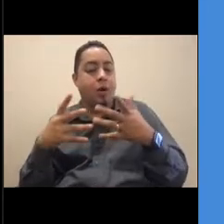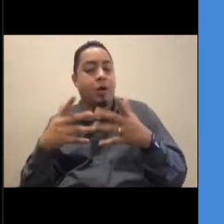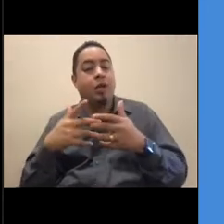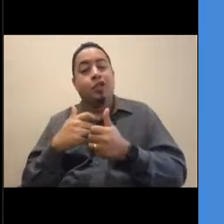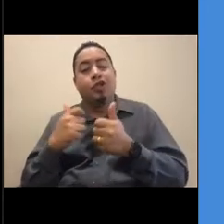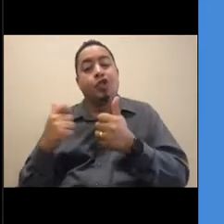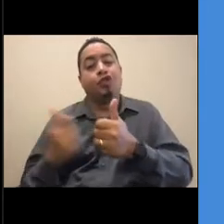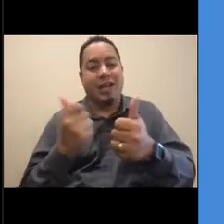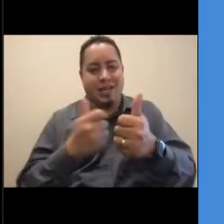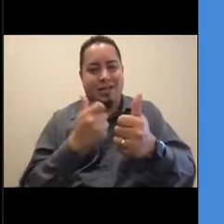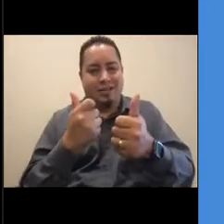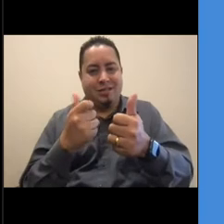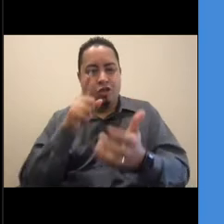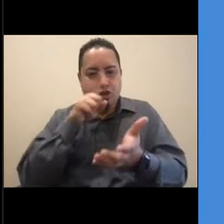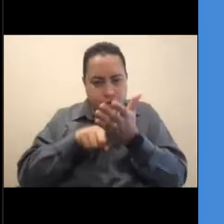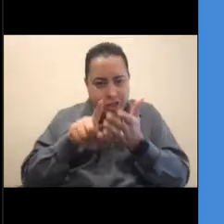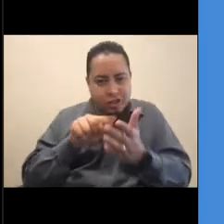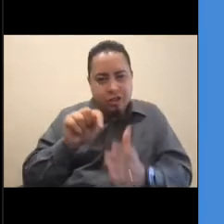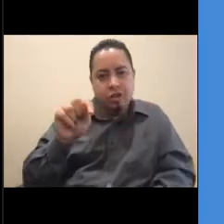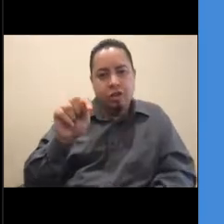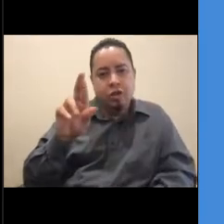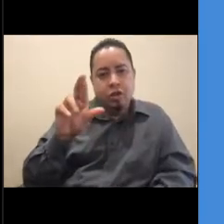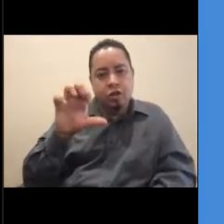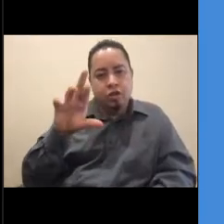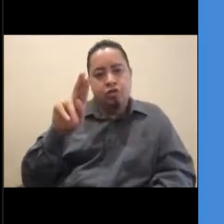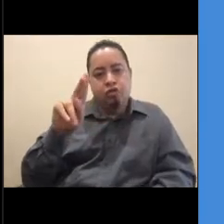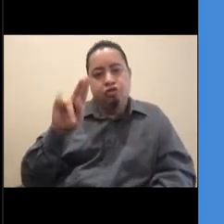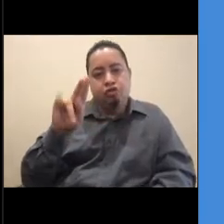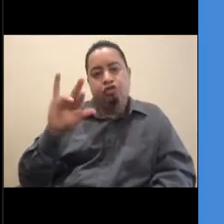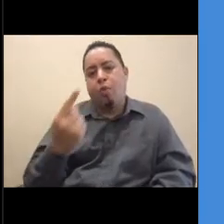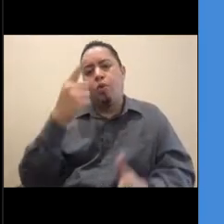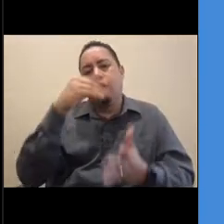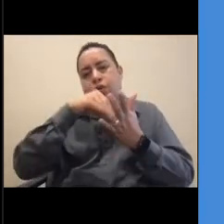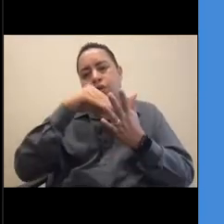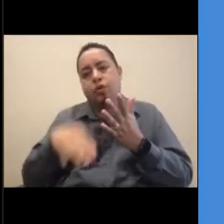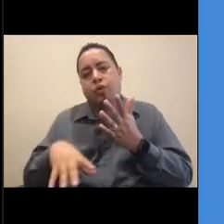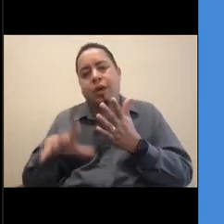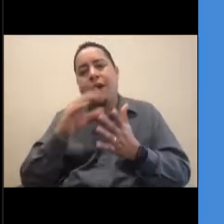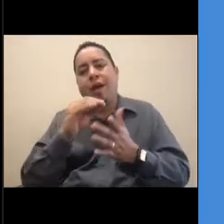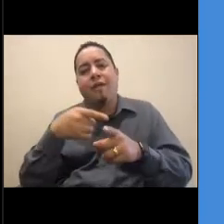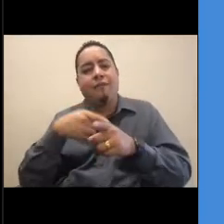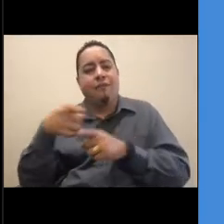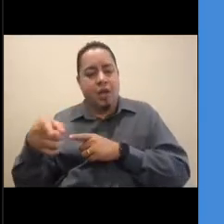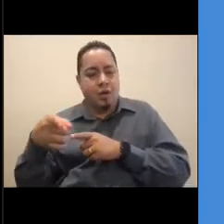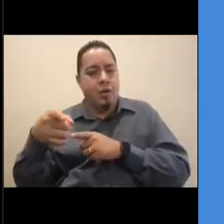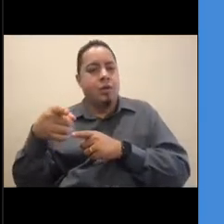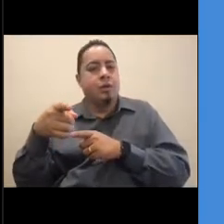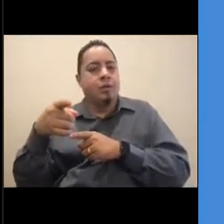you can see that we have one of our PhD students here, and a field technician, actually are doing surgery on a lake trout.